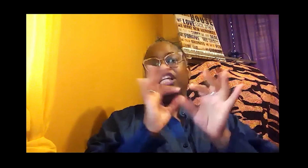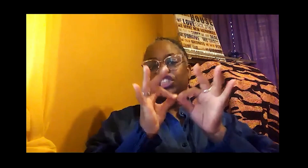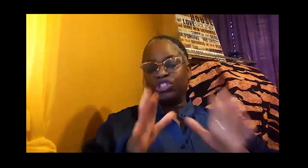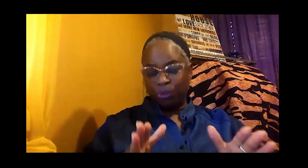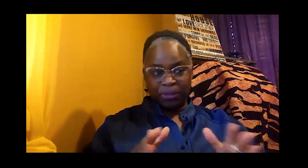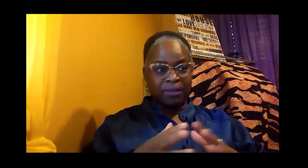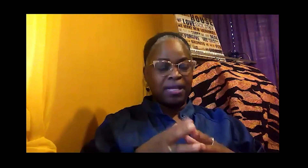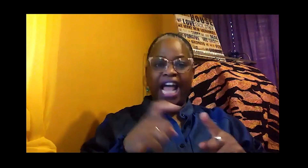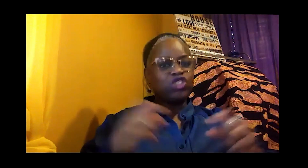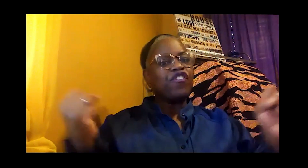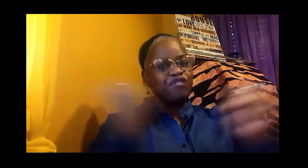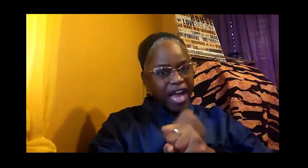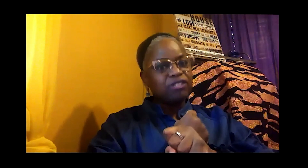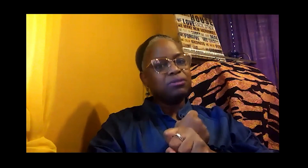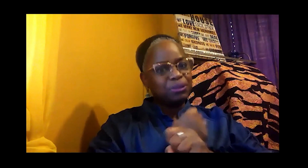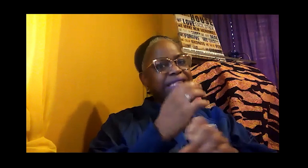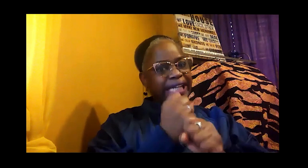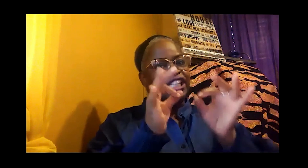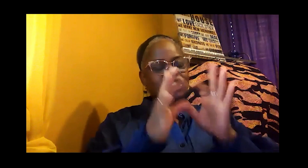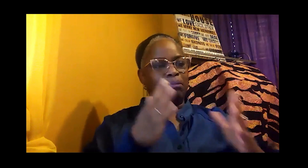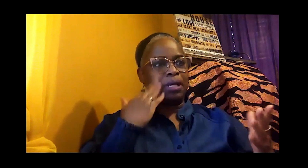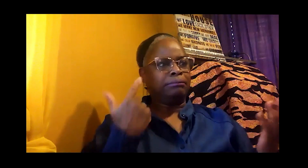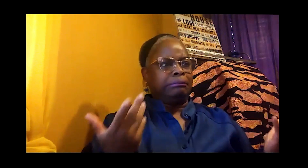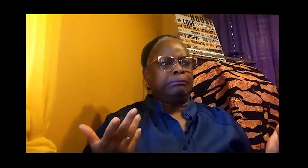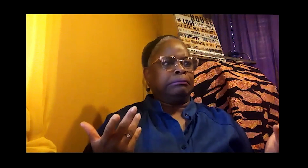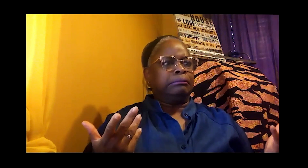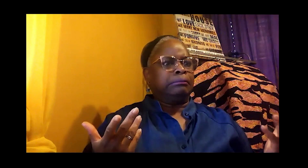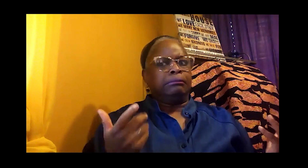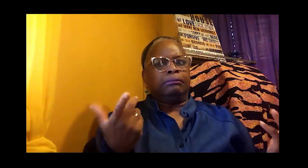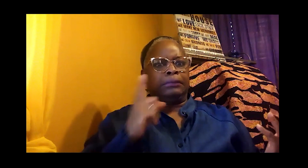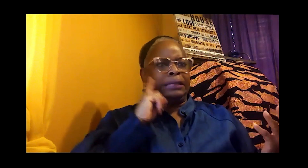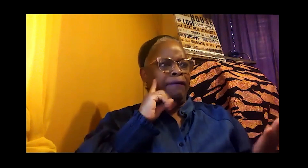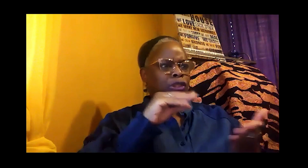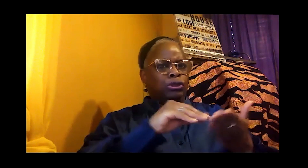there was struggle with obtaining interpreters. There was a continuous struggle with acquiring